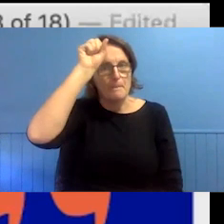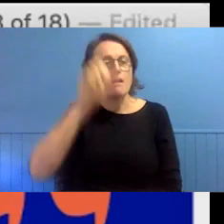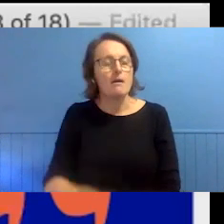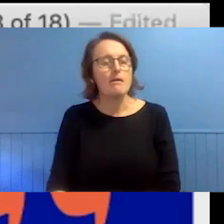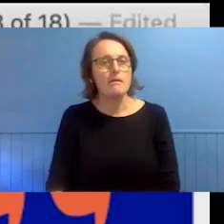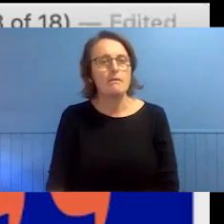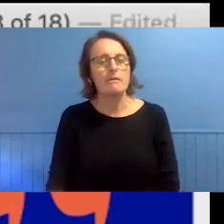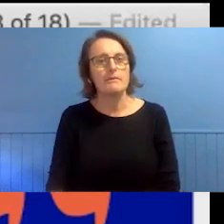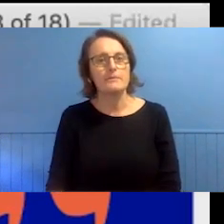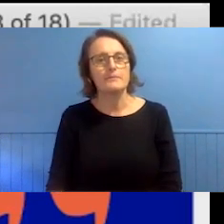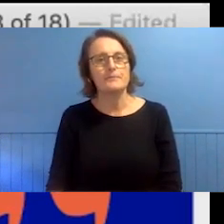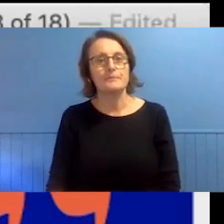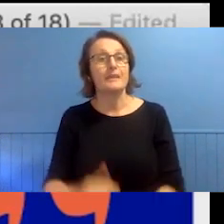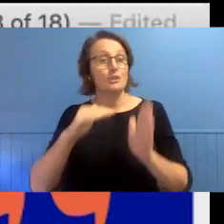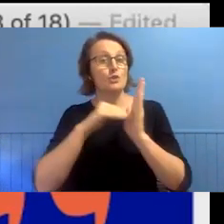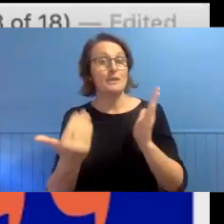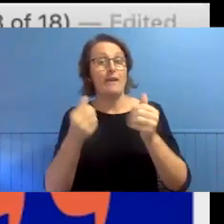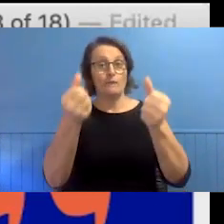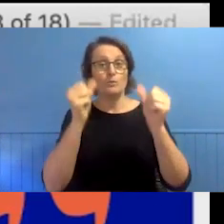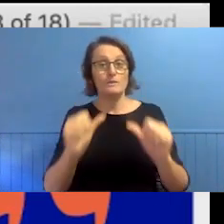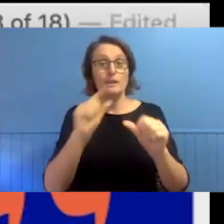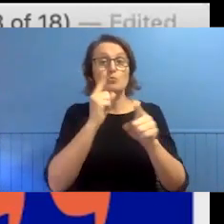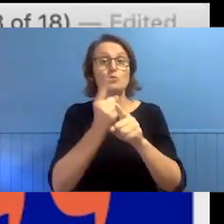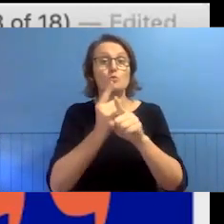session, is start to talk about those online but let's not forget